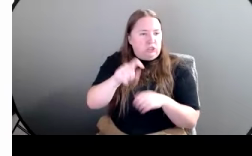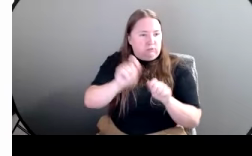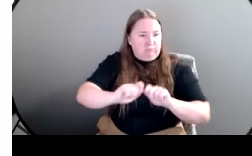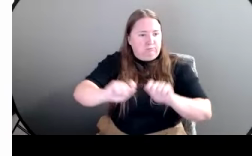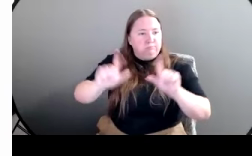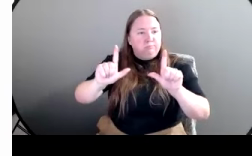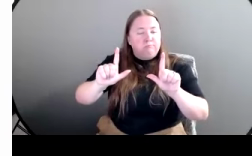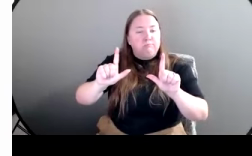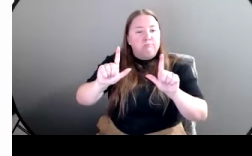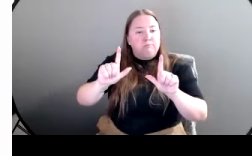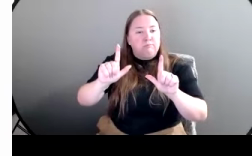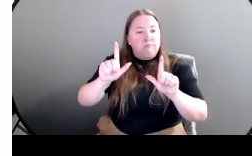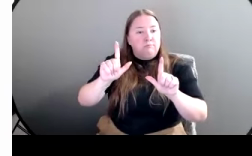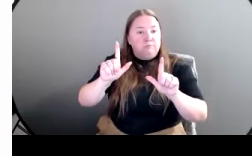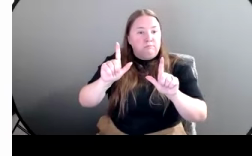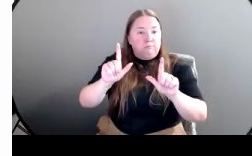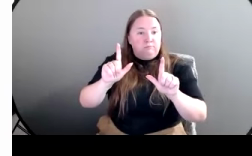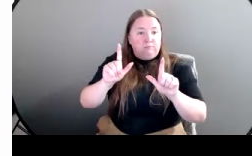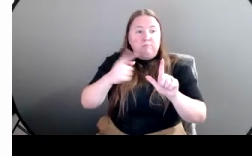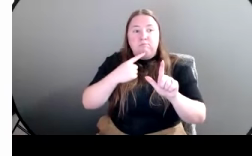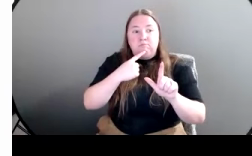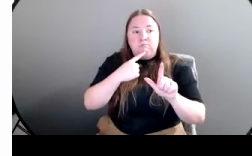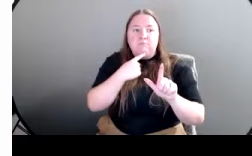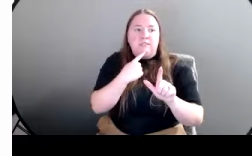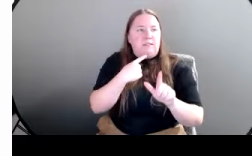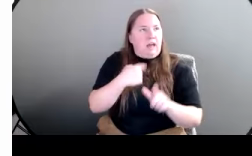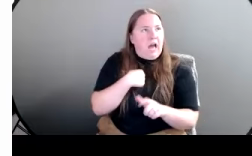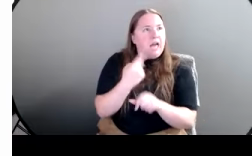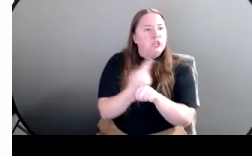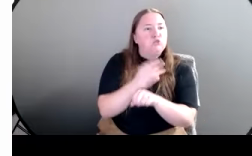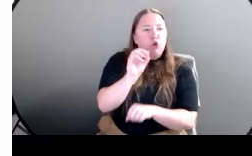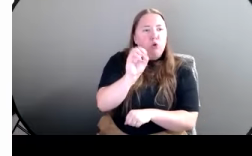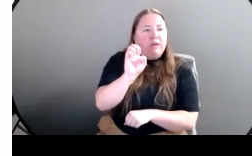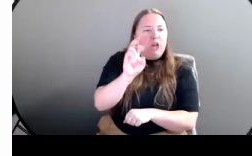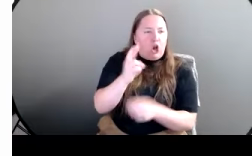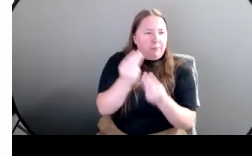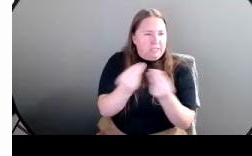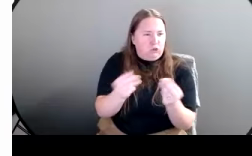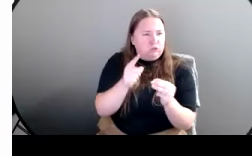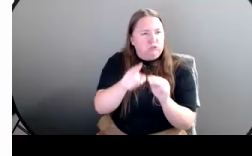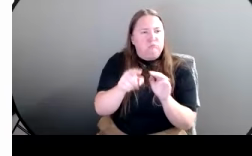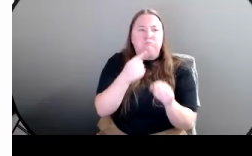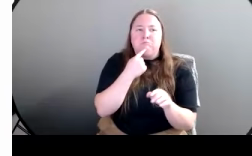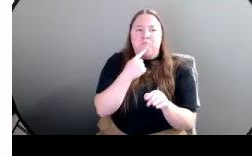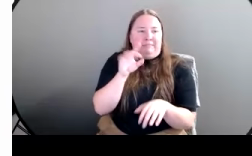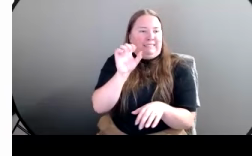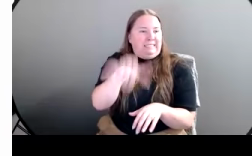It says, basically, I use OER materials, something like that. And you just want to. Yes. Click that.